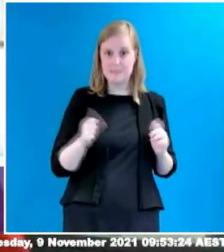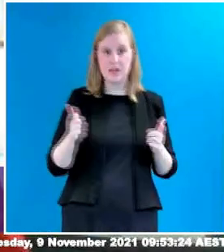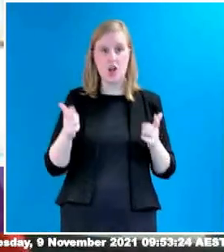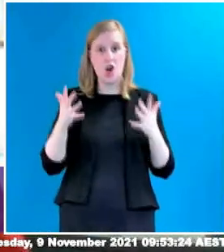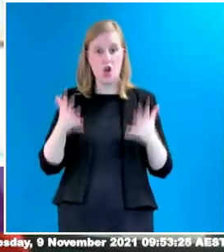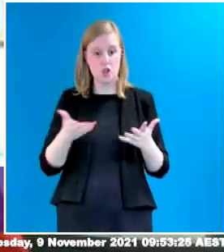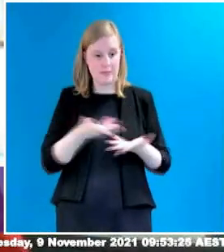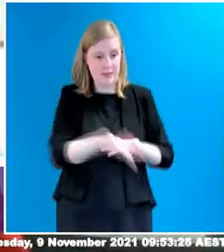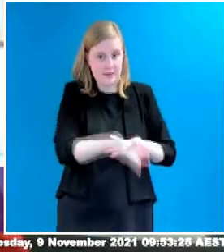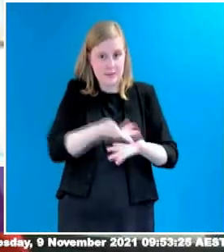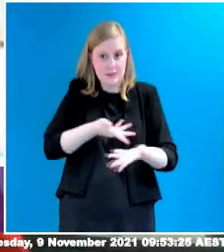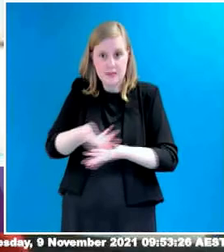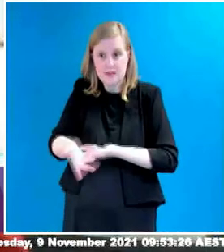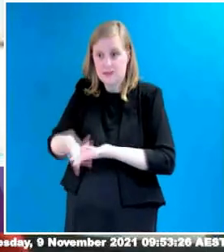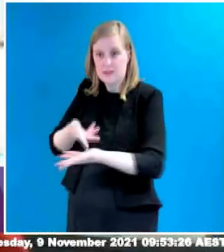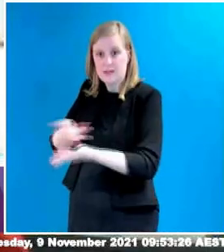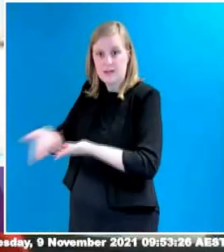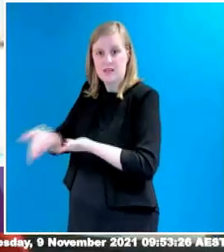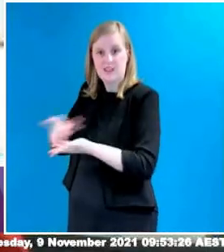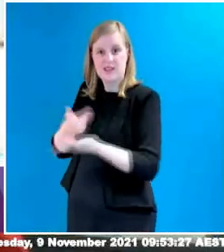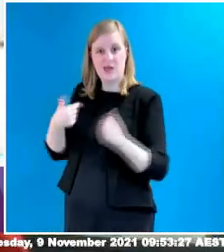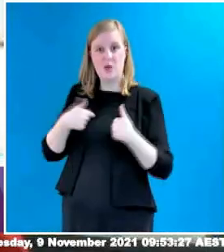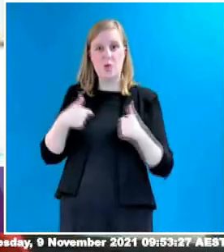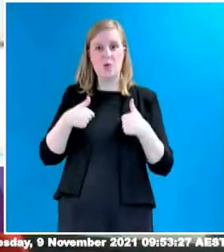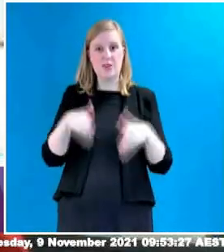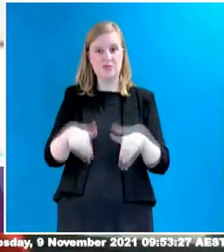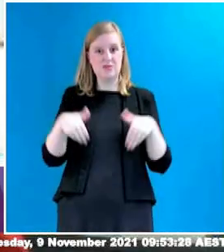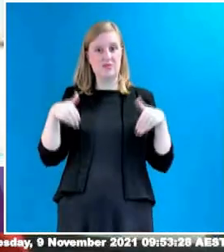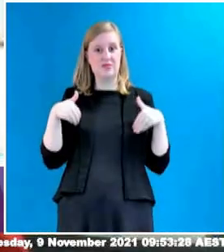We are independent statutory office-holders, so we are independent of